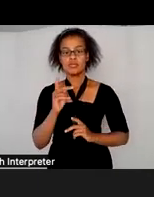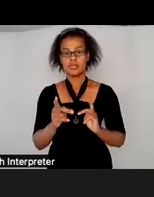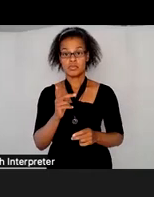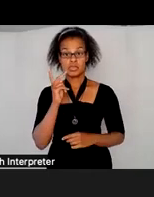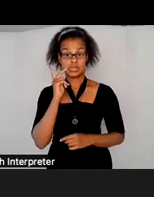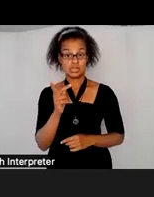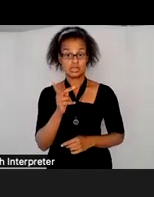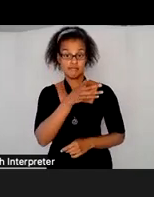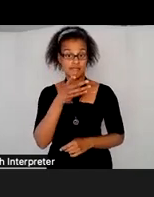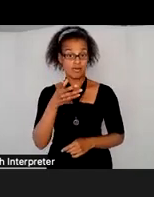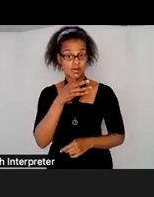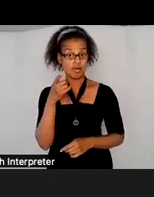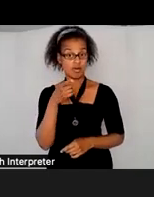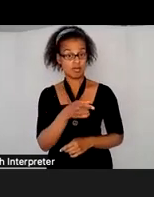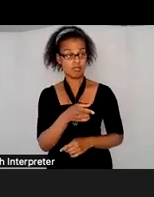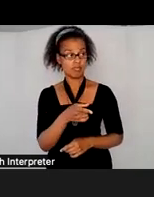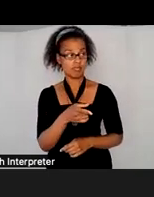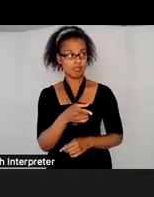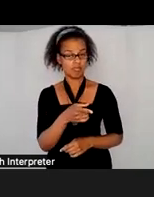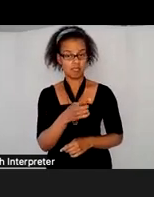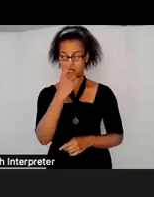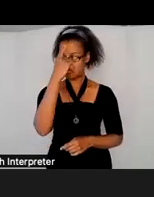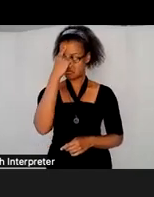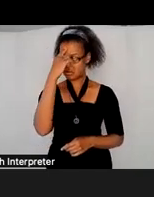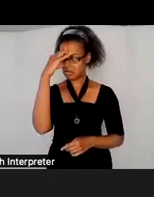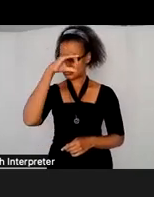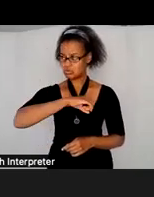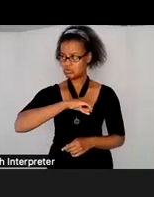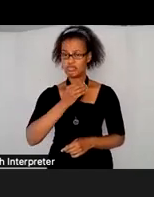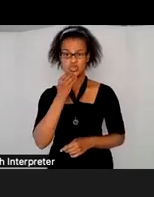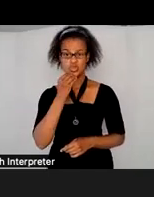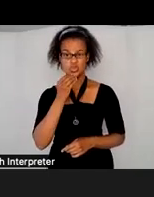space of growing food and not much beyond that.